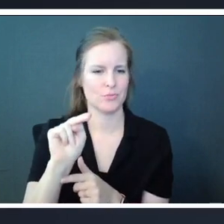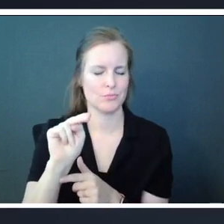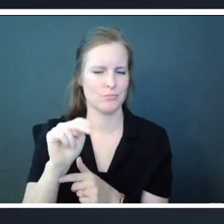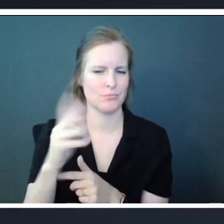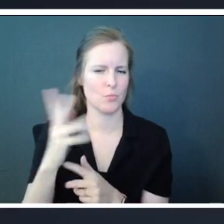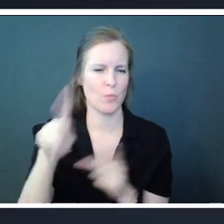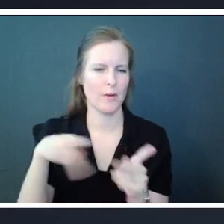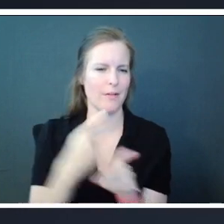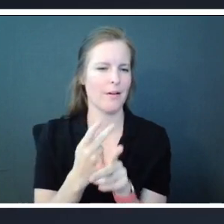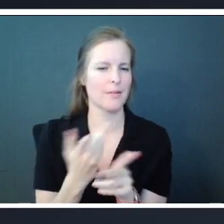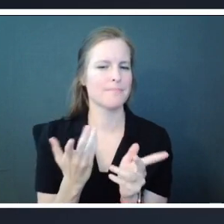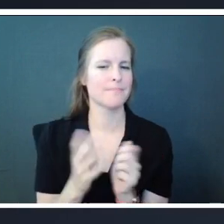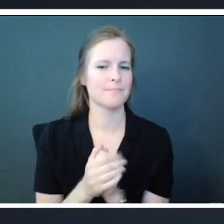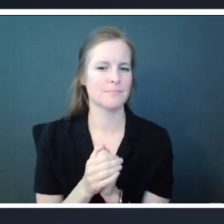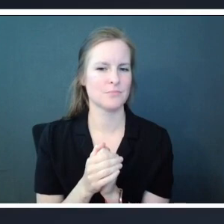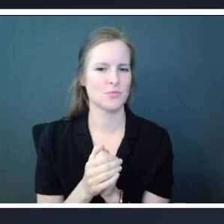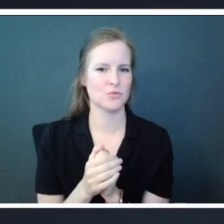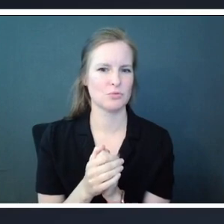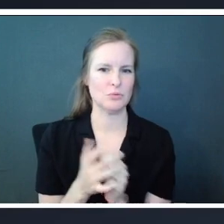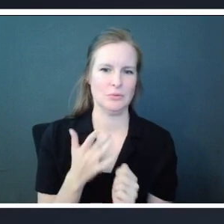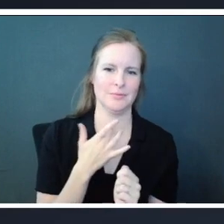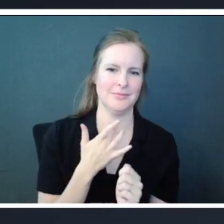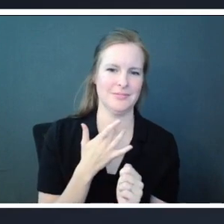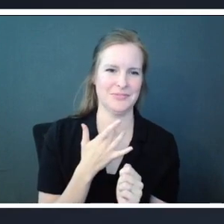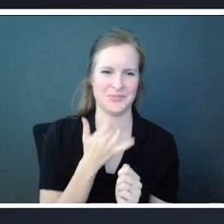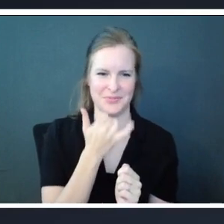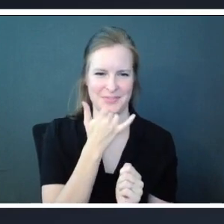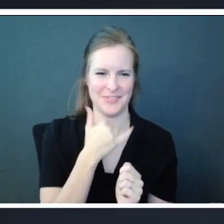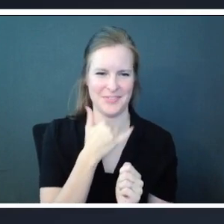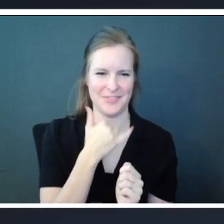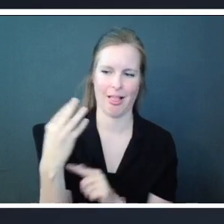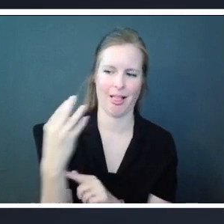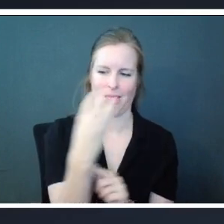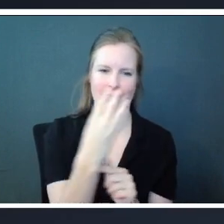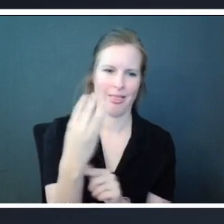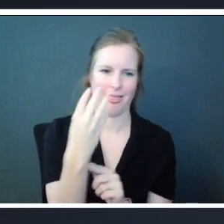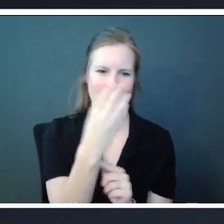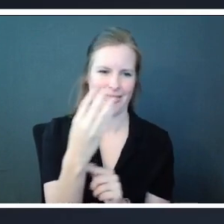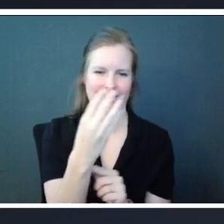it's the cameras backwards. So, I keep moving in the wrong direction. What are adaptations you can